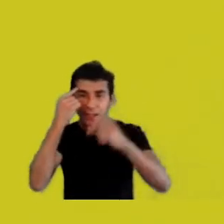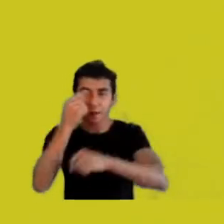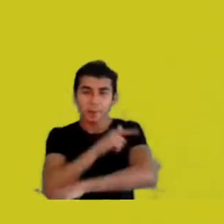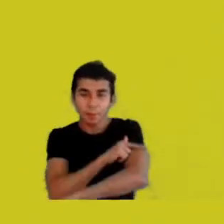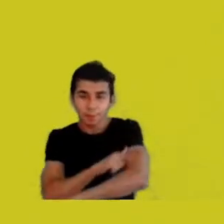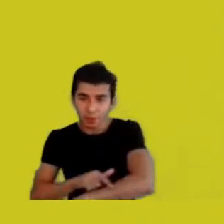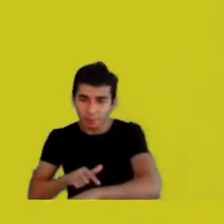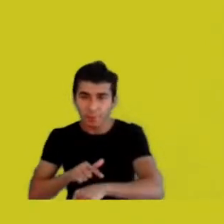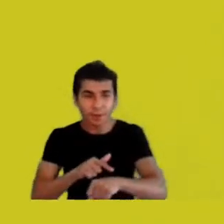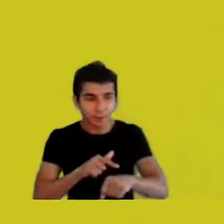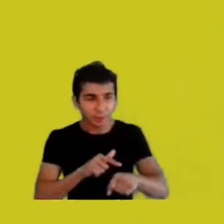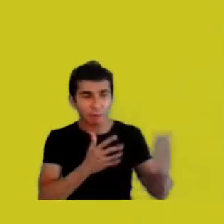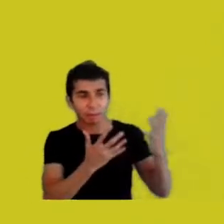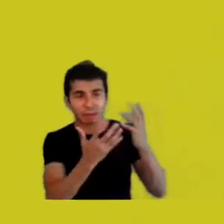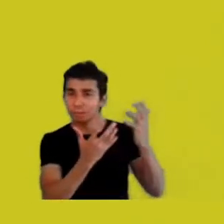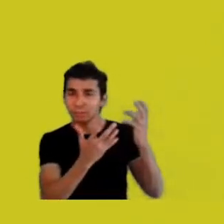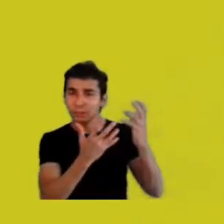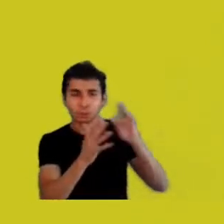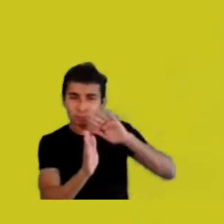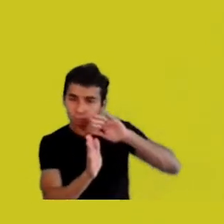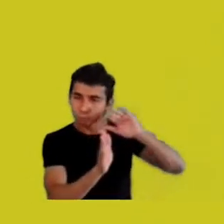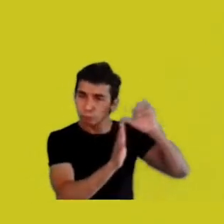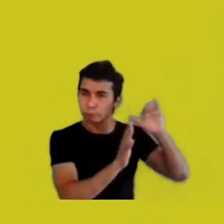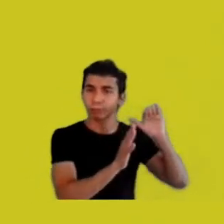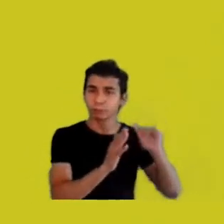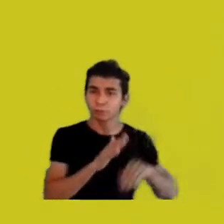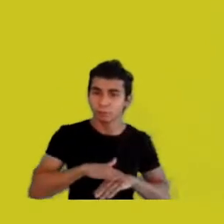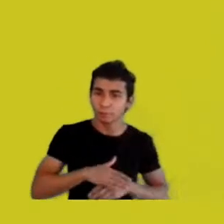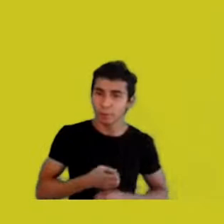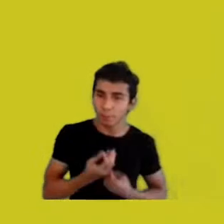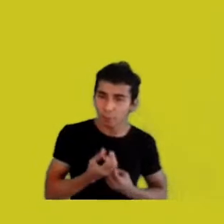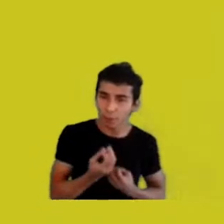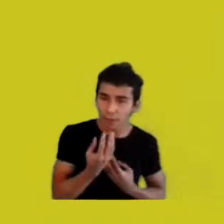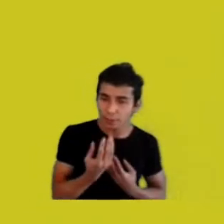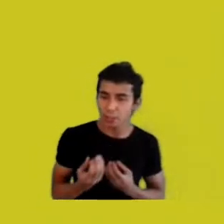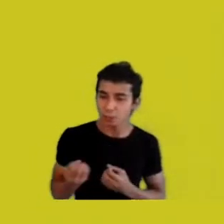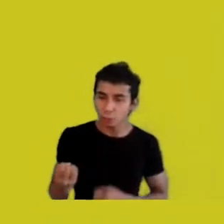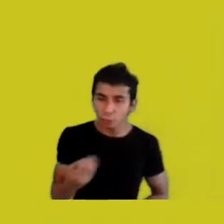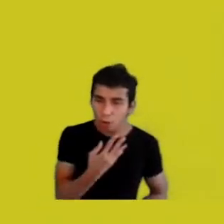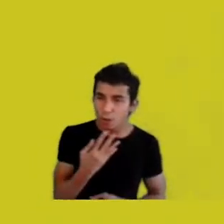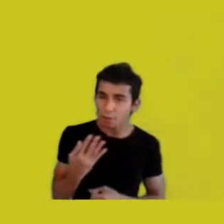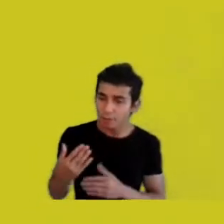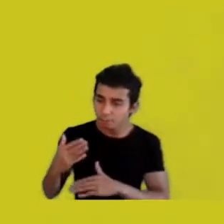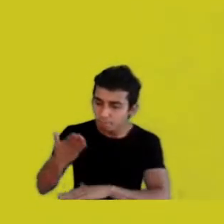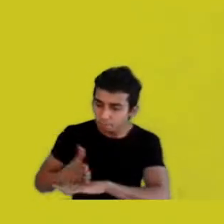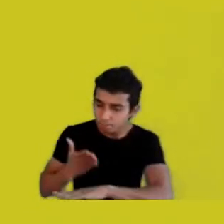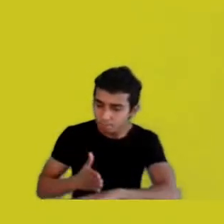Here, twisting this term “ontology”,